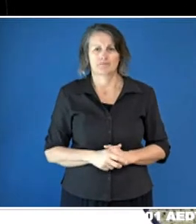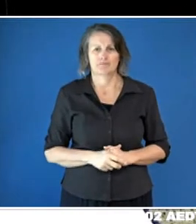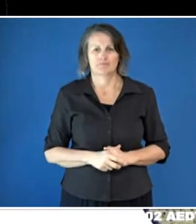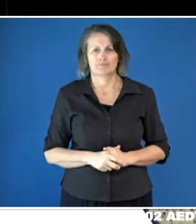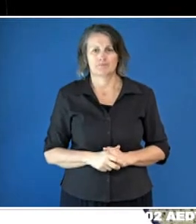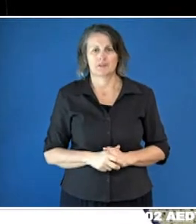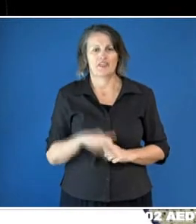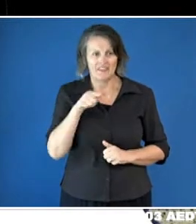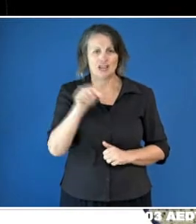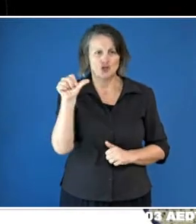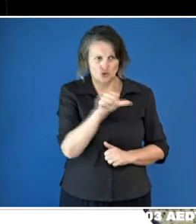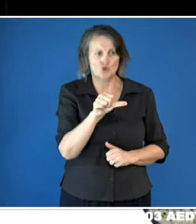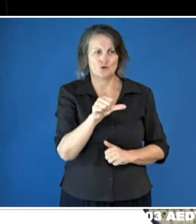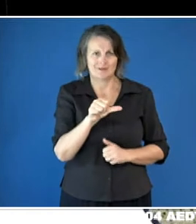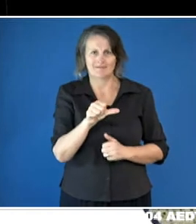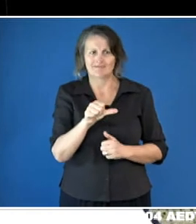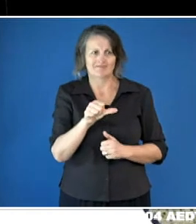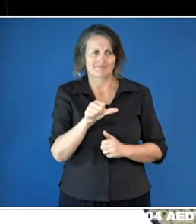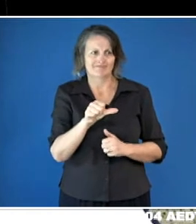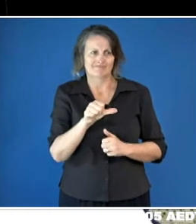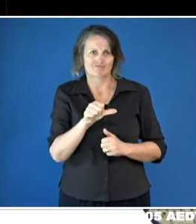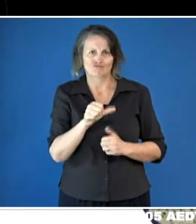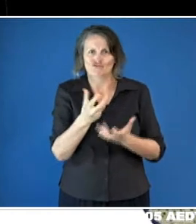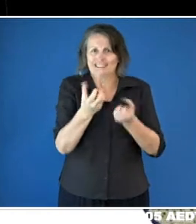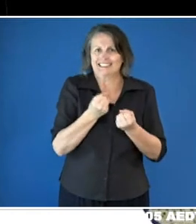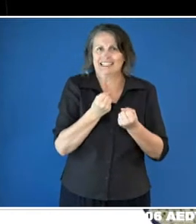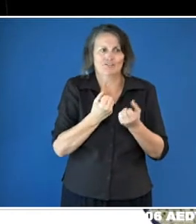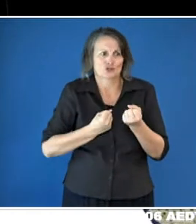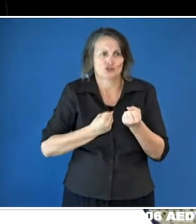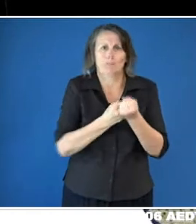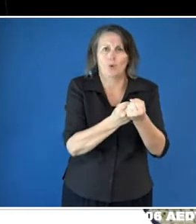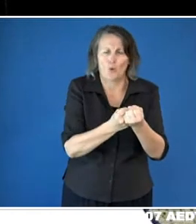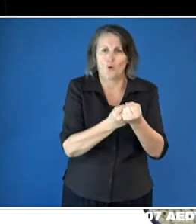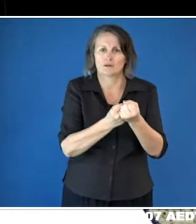And getting what they deserve means justice, doesn't it. You told me that before, justice.